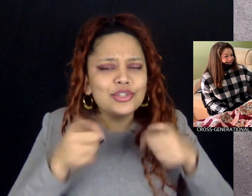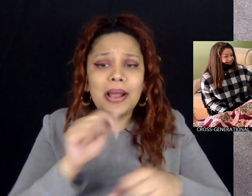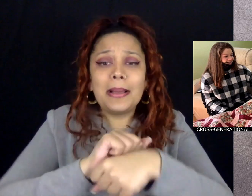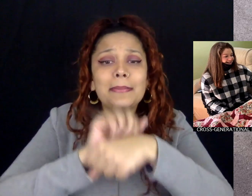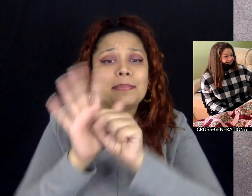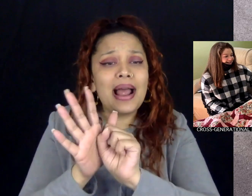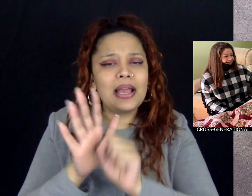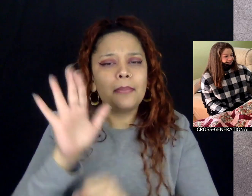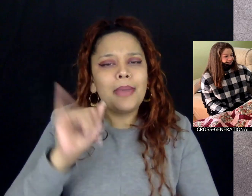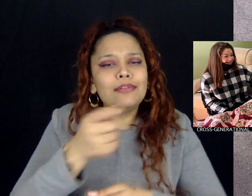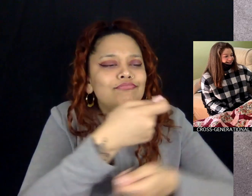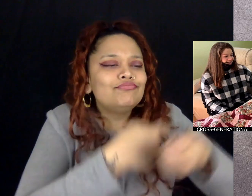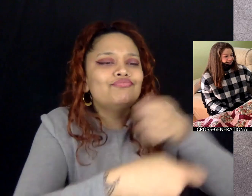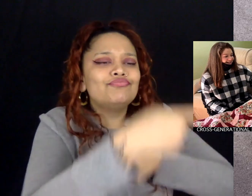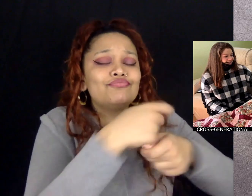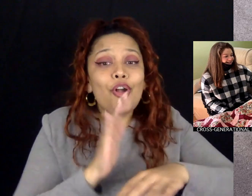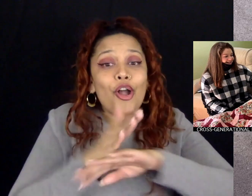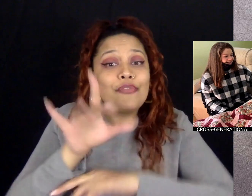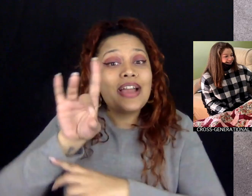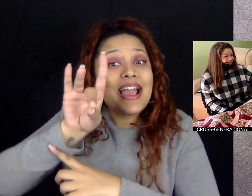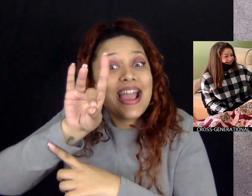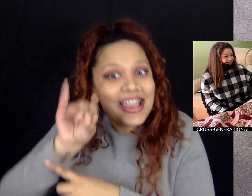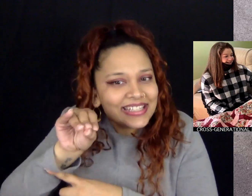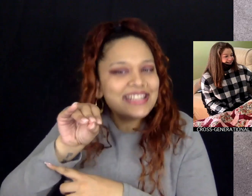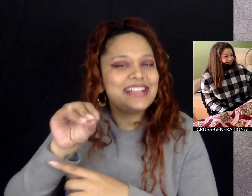the two formed a unique friendship during the pandemic